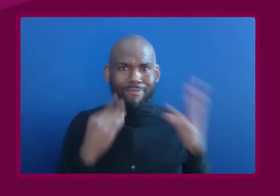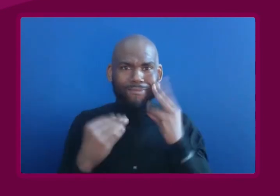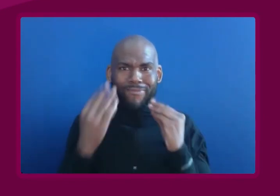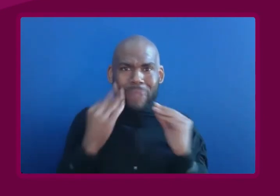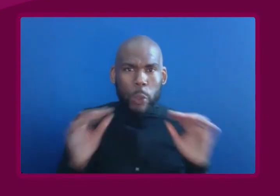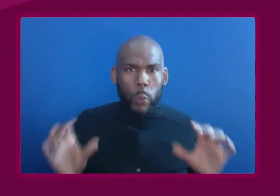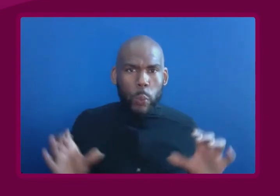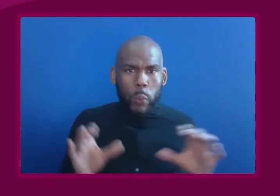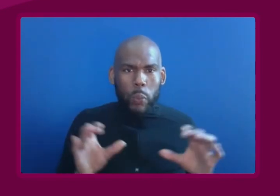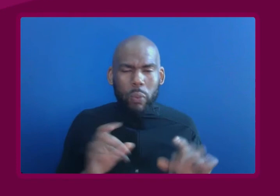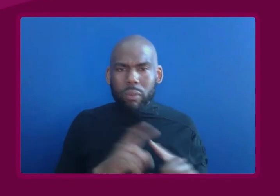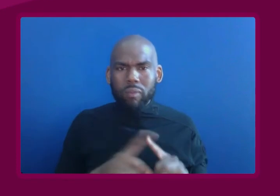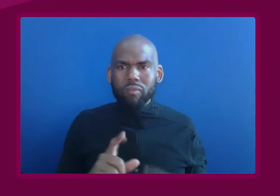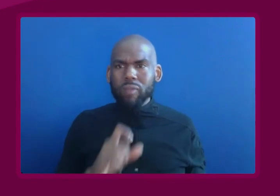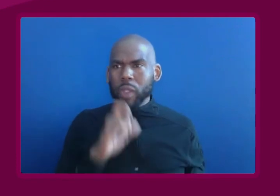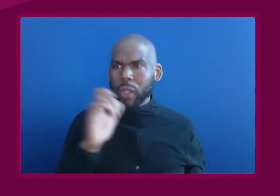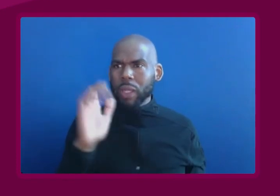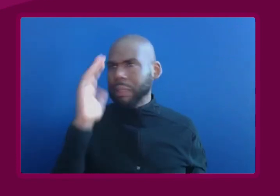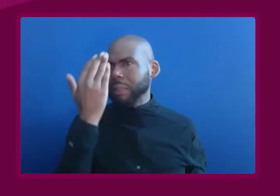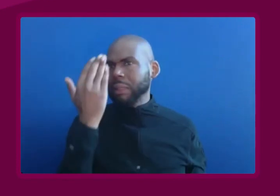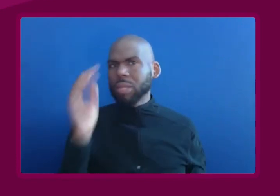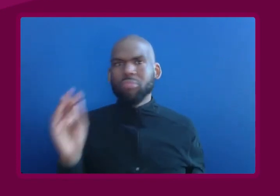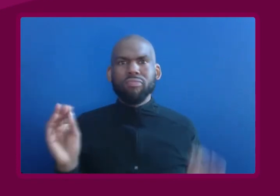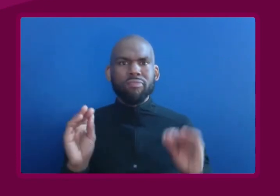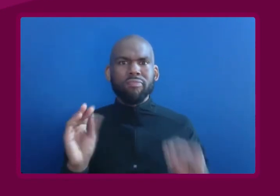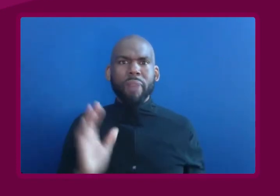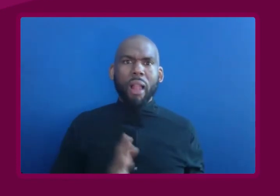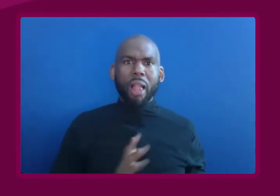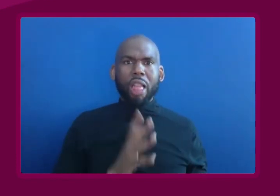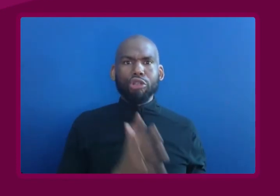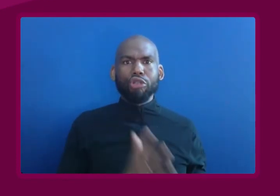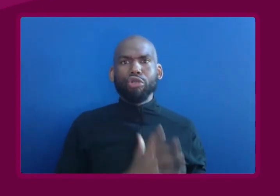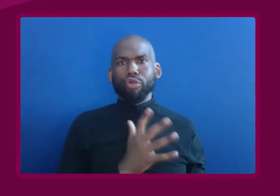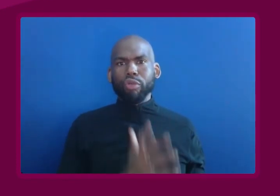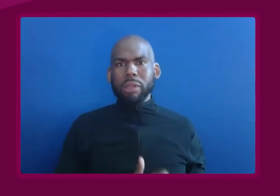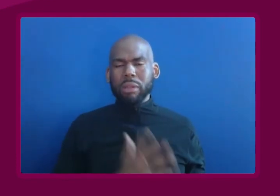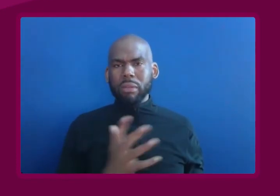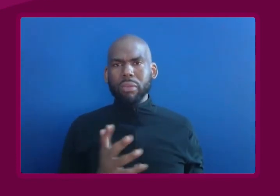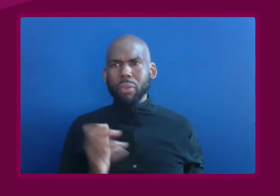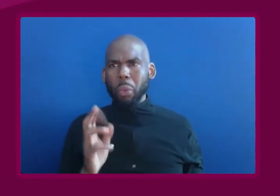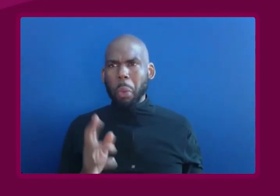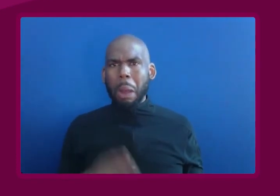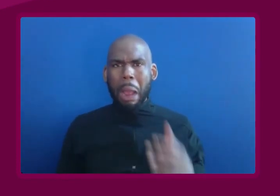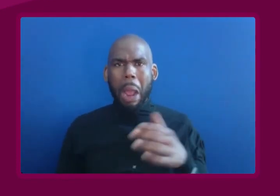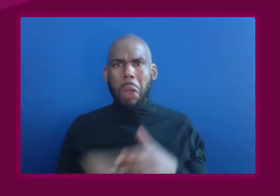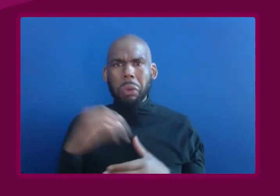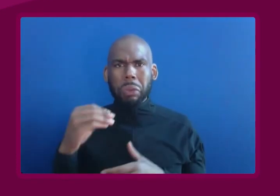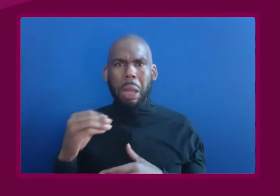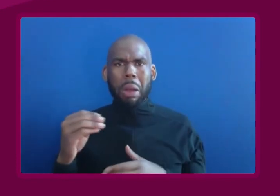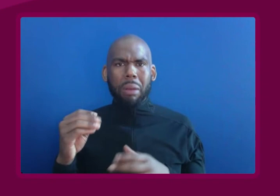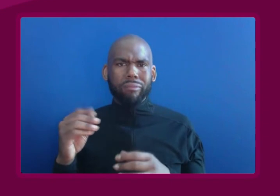And none of those things seem luxurious. None of those things seem outside of the realm of what's possible.